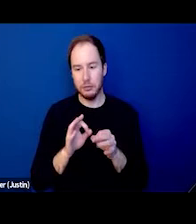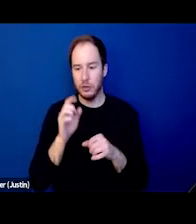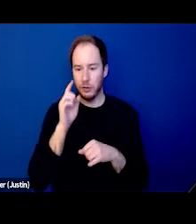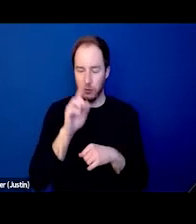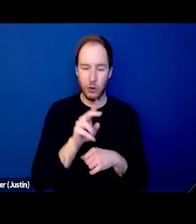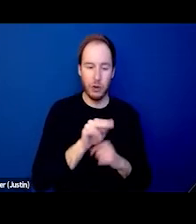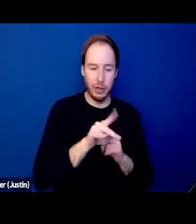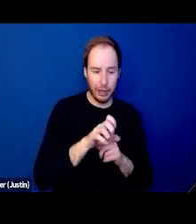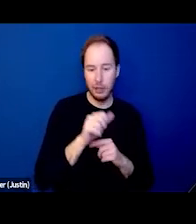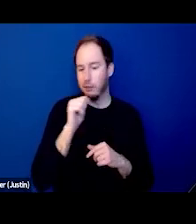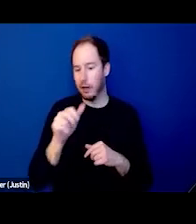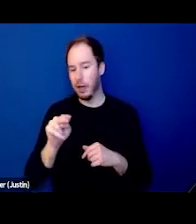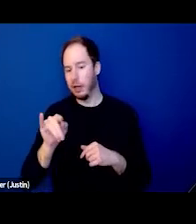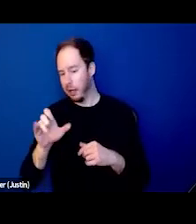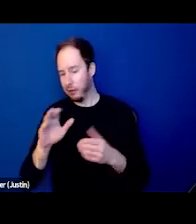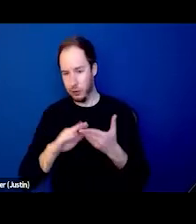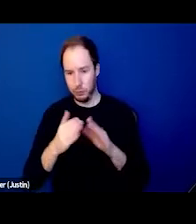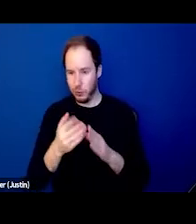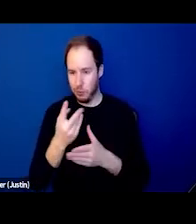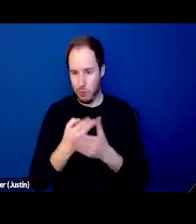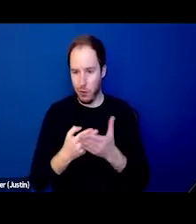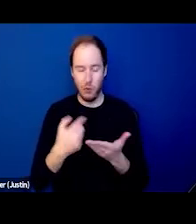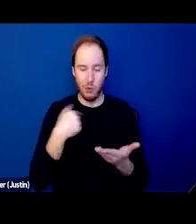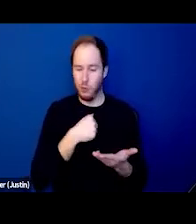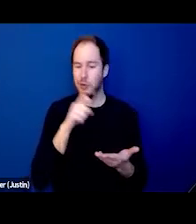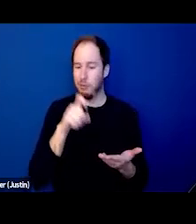that we have to be patient.